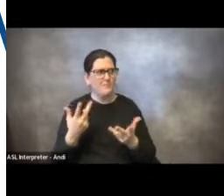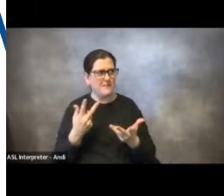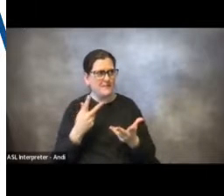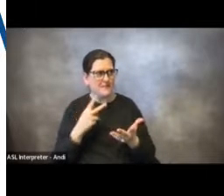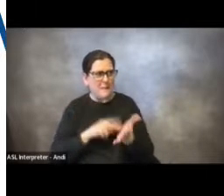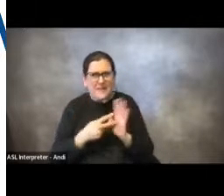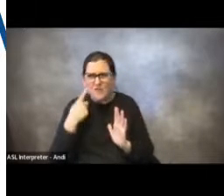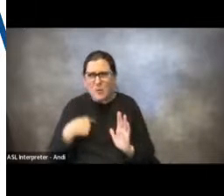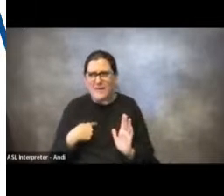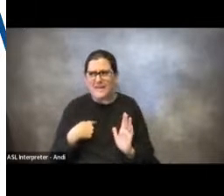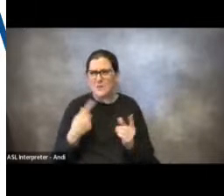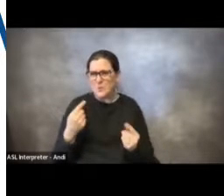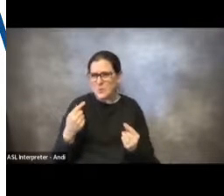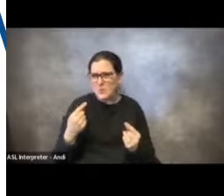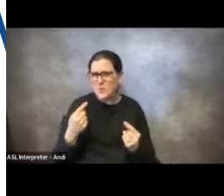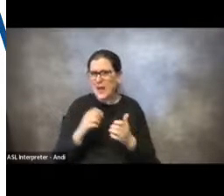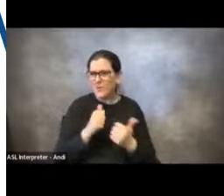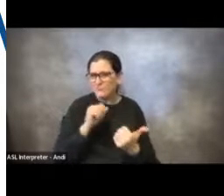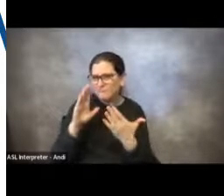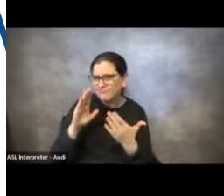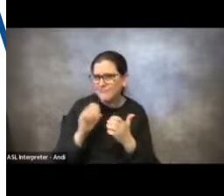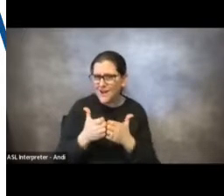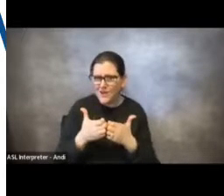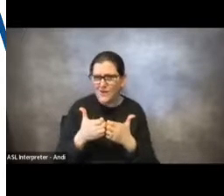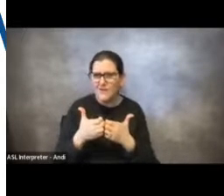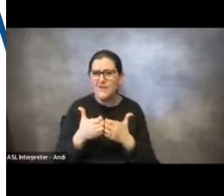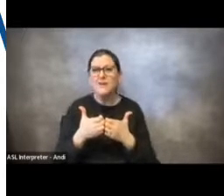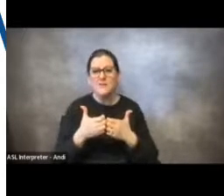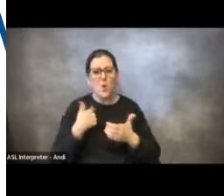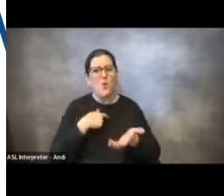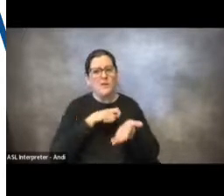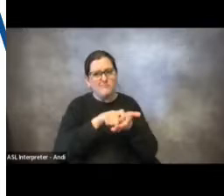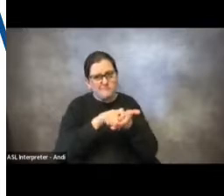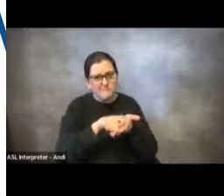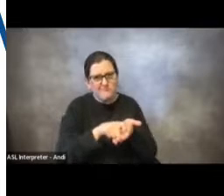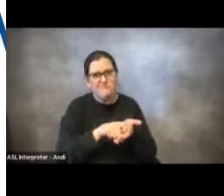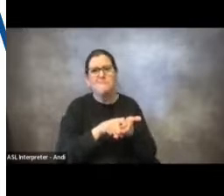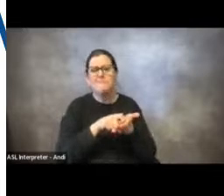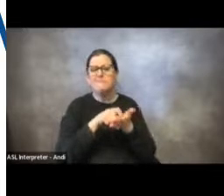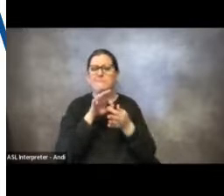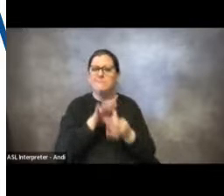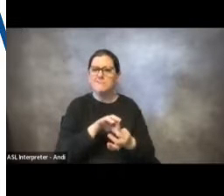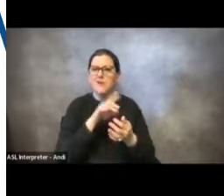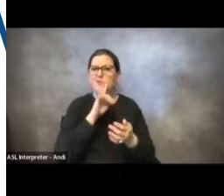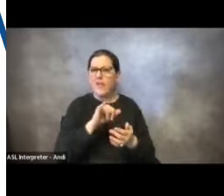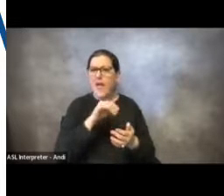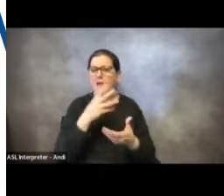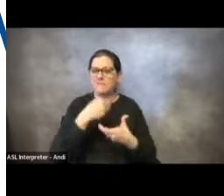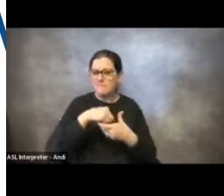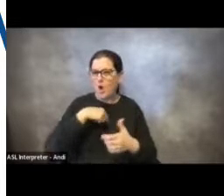it mean? And how do I address that. And so we wrote a lot about that, in our report, that